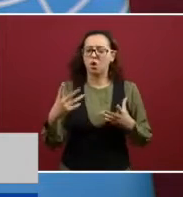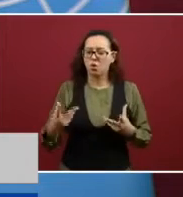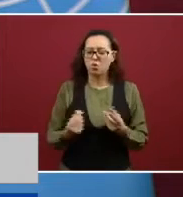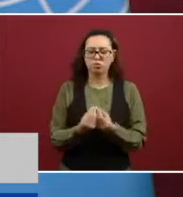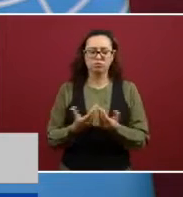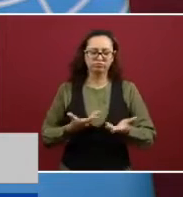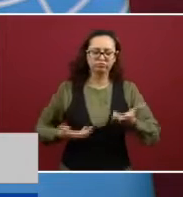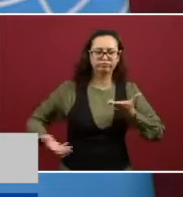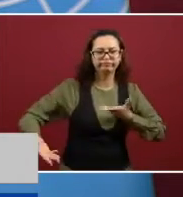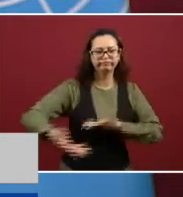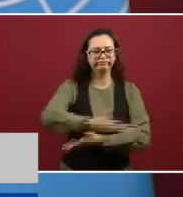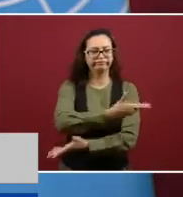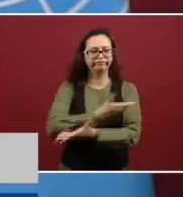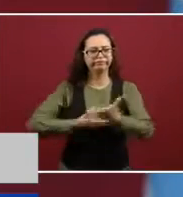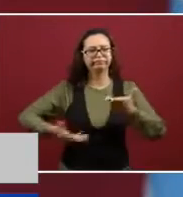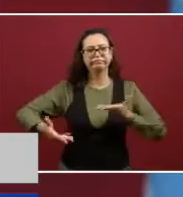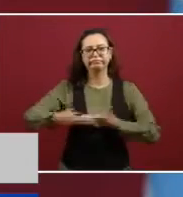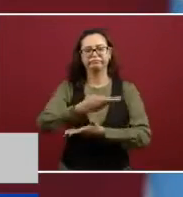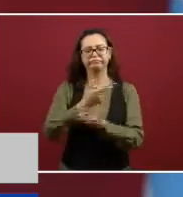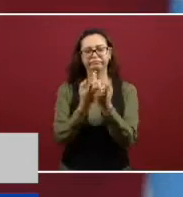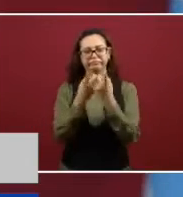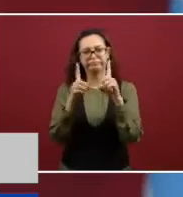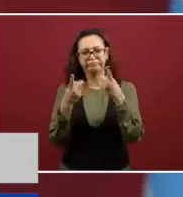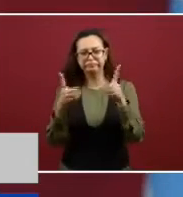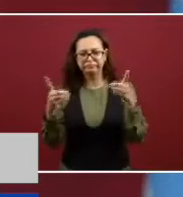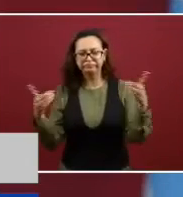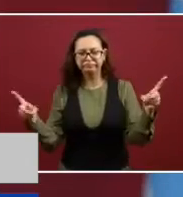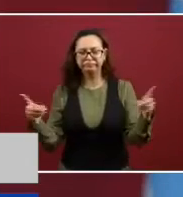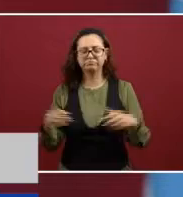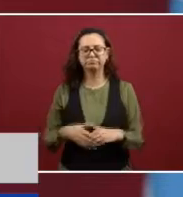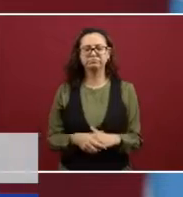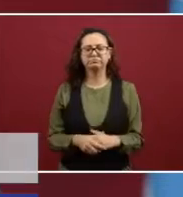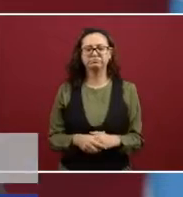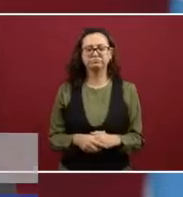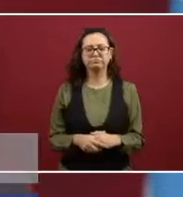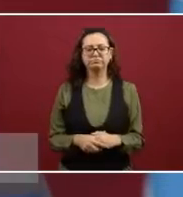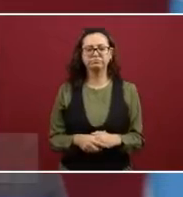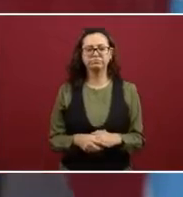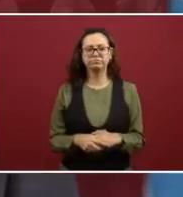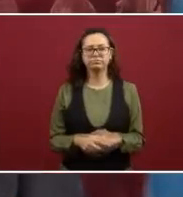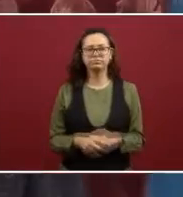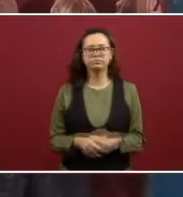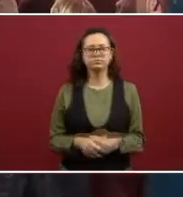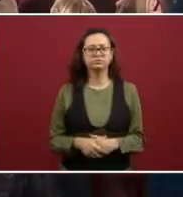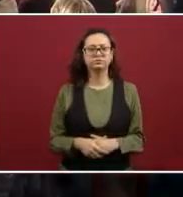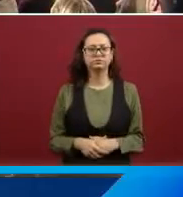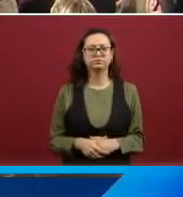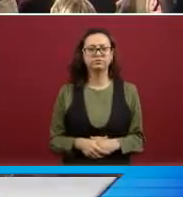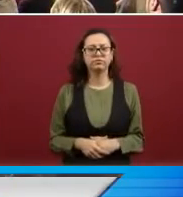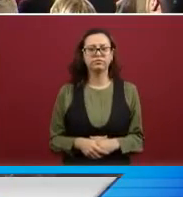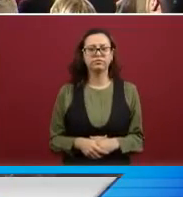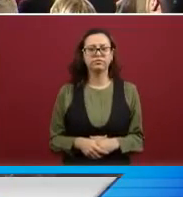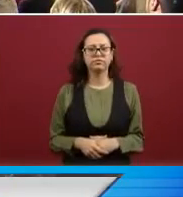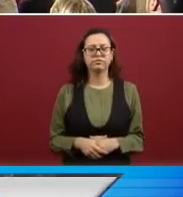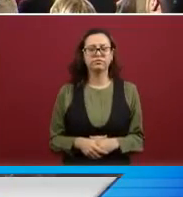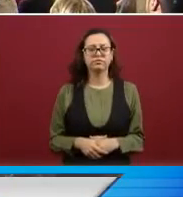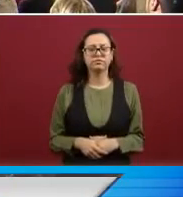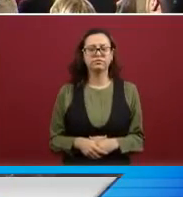releasing funds for development without indebted to Mexico and without the increase of taxes 1. Tax Withdrawal